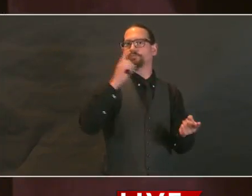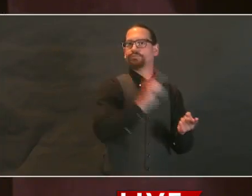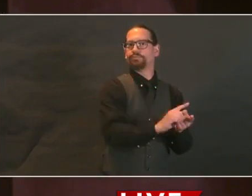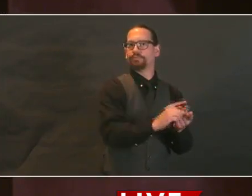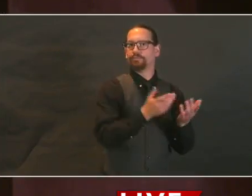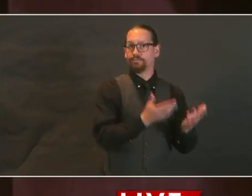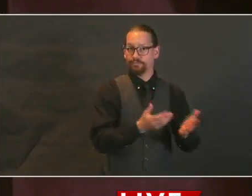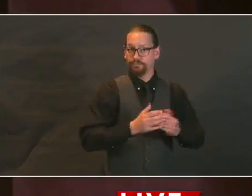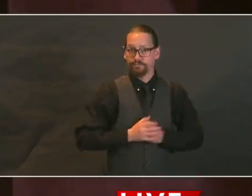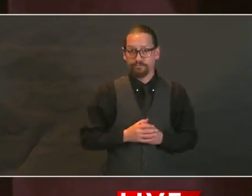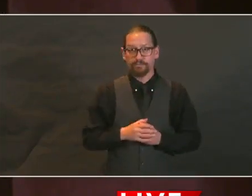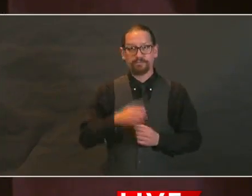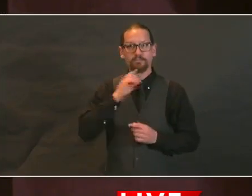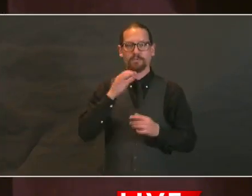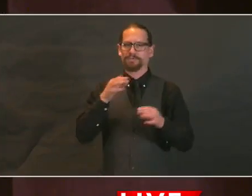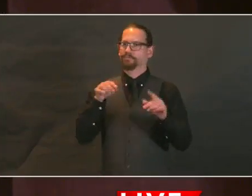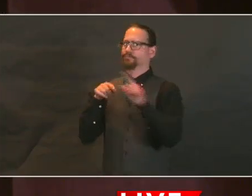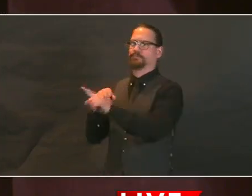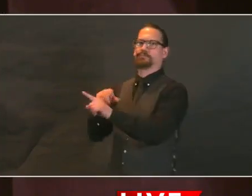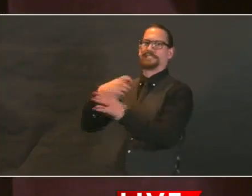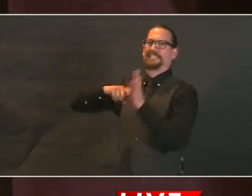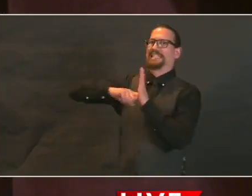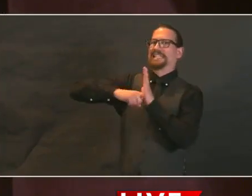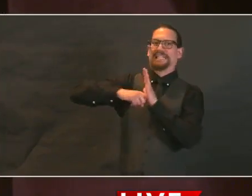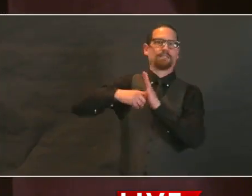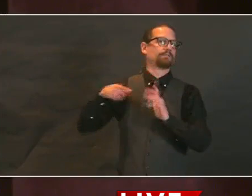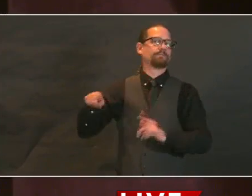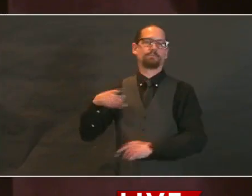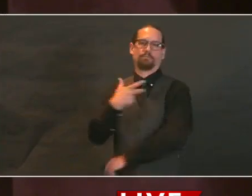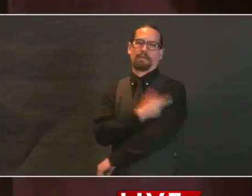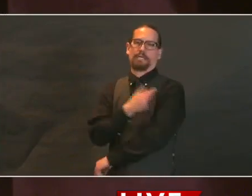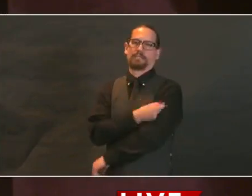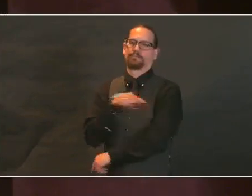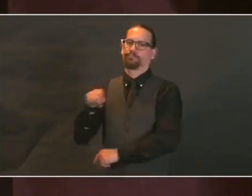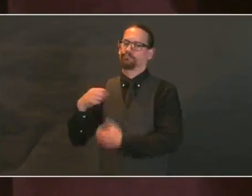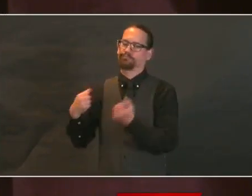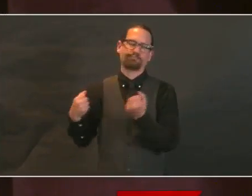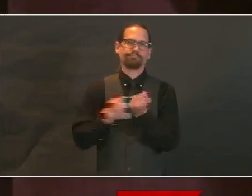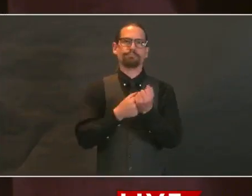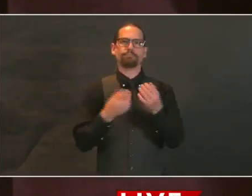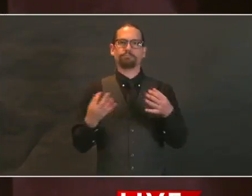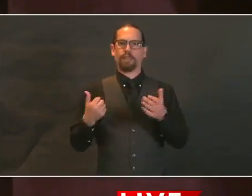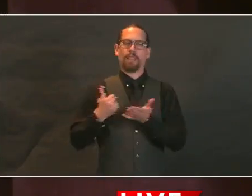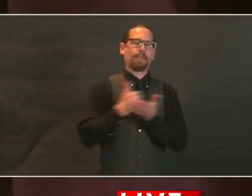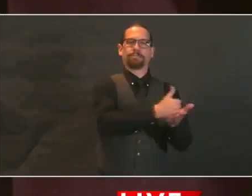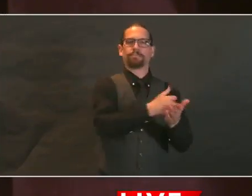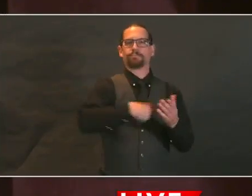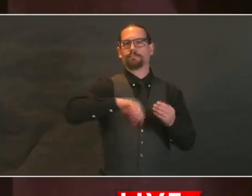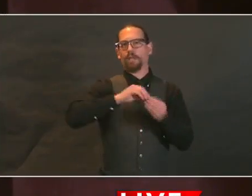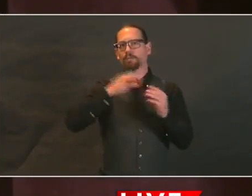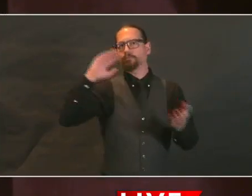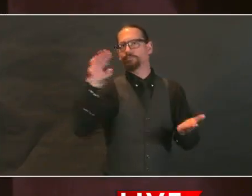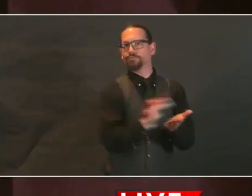WE'RE SEEING ARE A DIRECT RESULT OF WHAT WE'RE DOING ESPECIALLY WITH THE VACCINATION THAT WE ARE DOING.